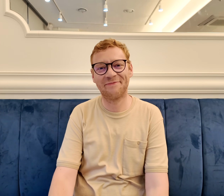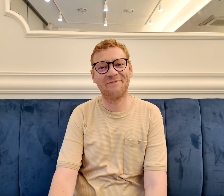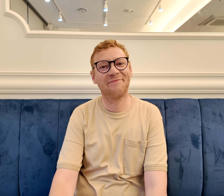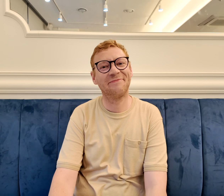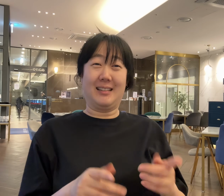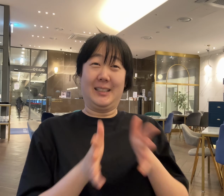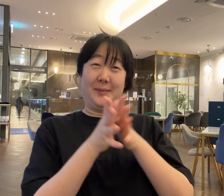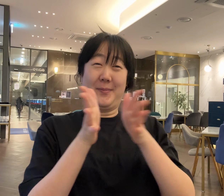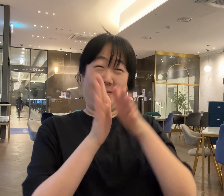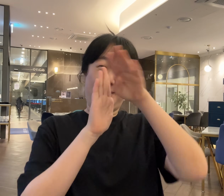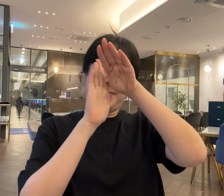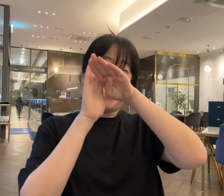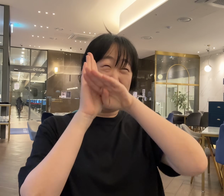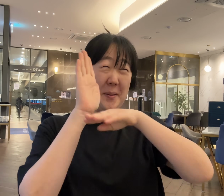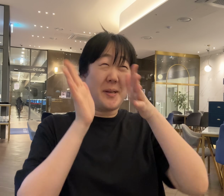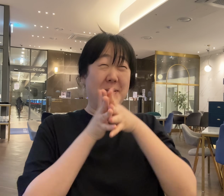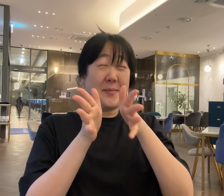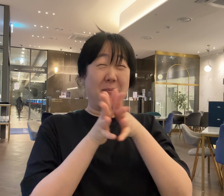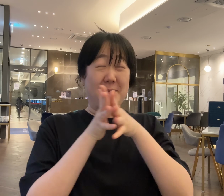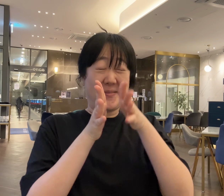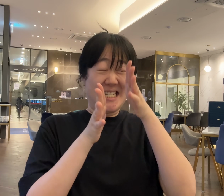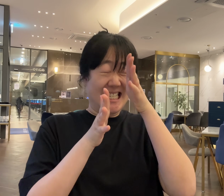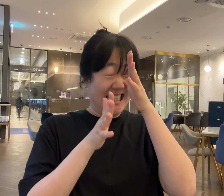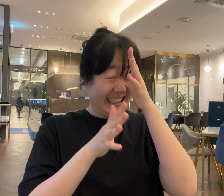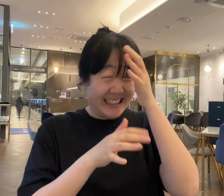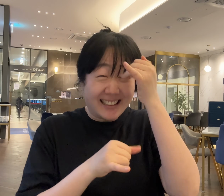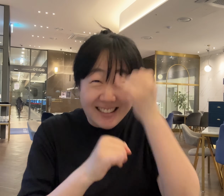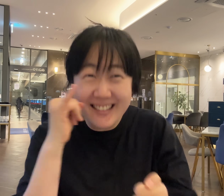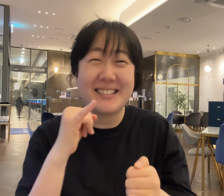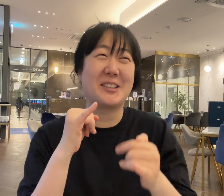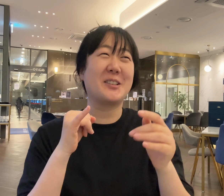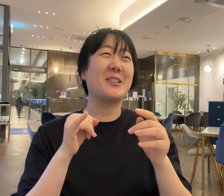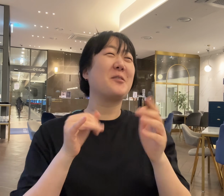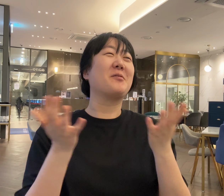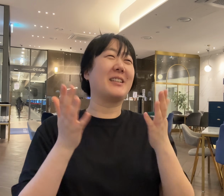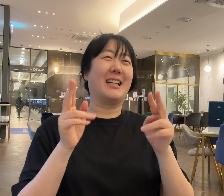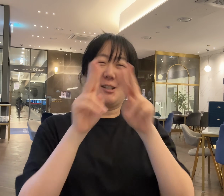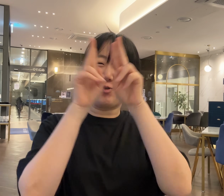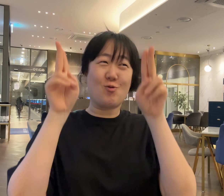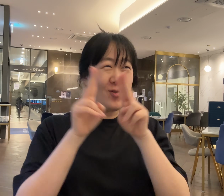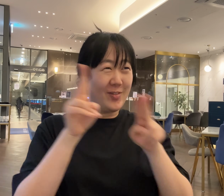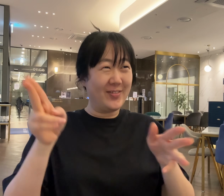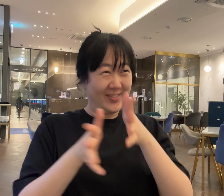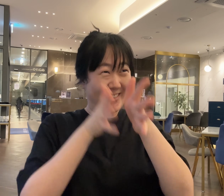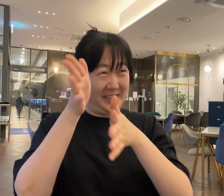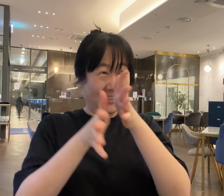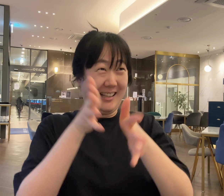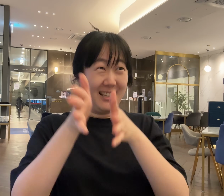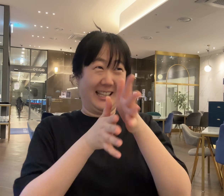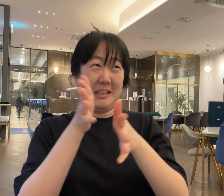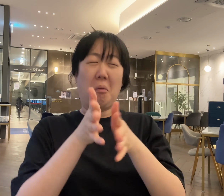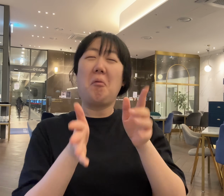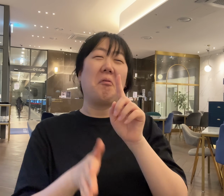You've explained everything you've prepared, and now there's one last thing left : "International Sign."